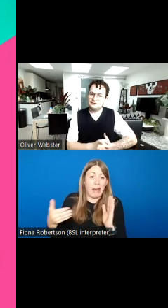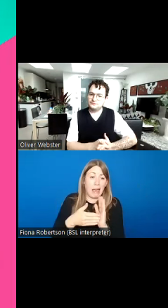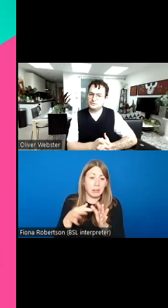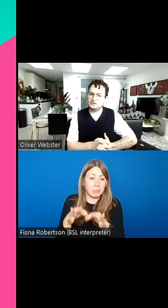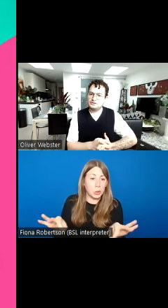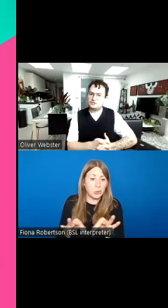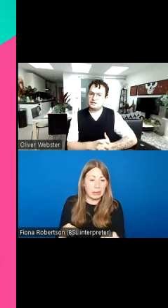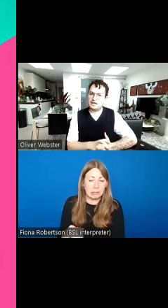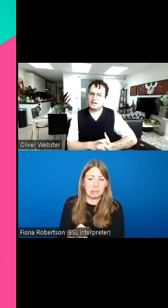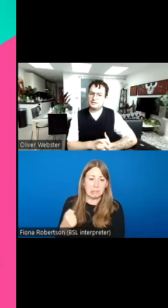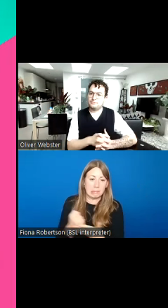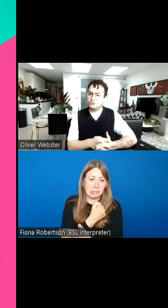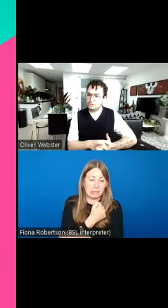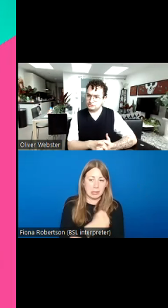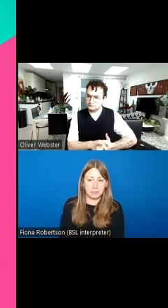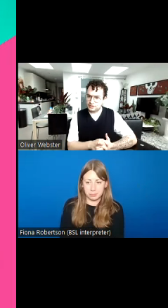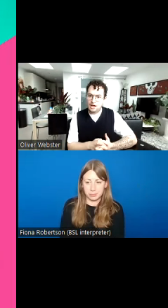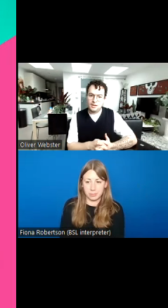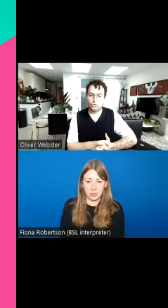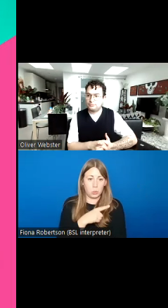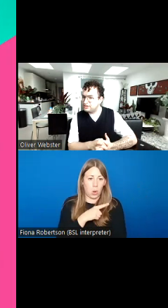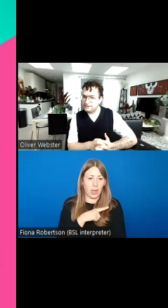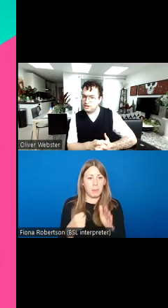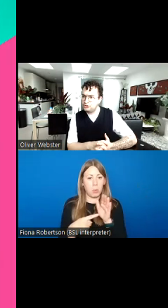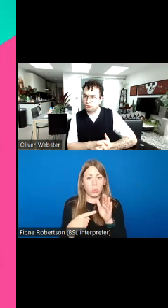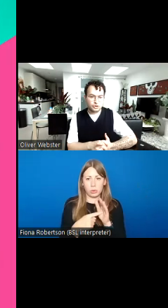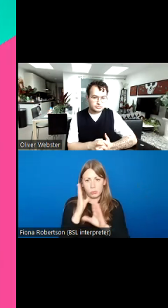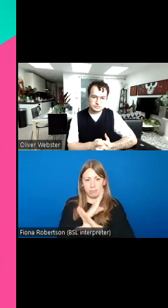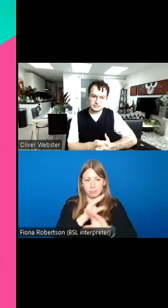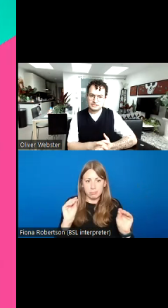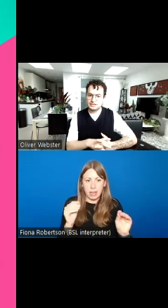If you are doing a musical or a music video or a concert,